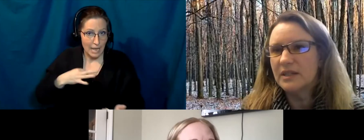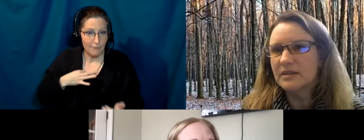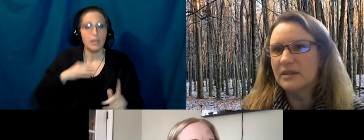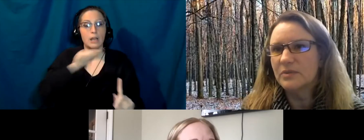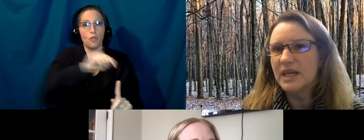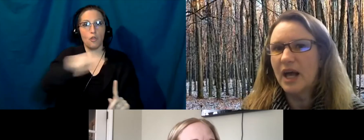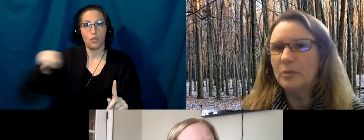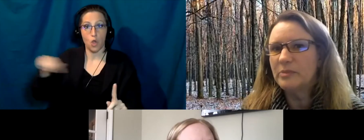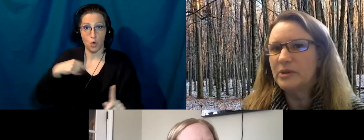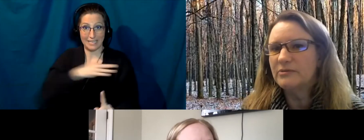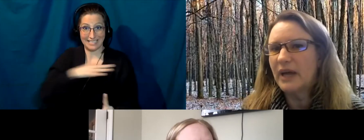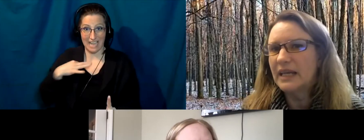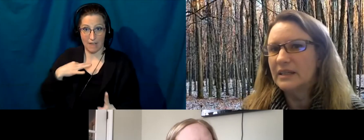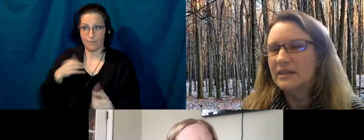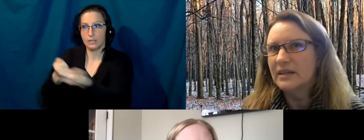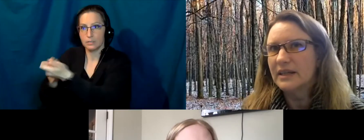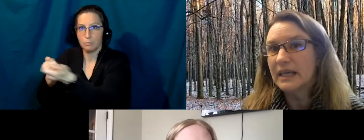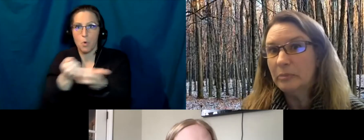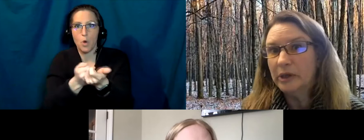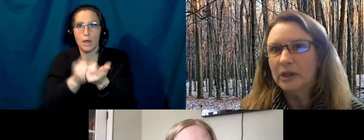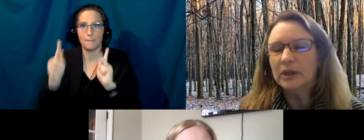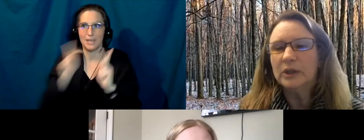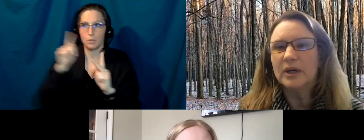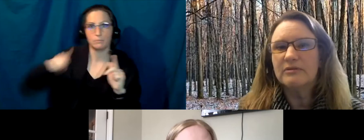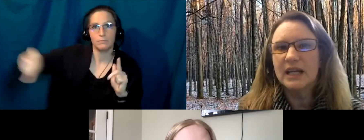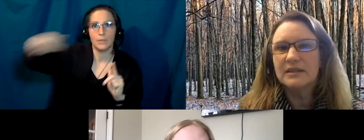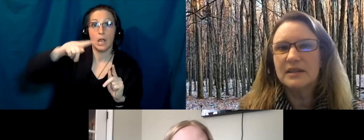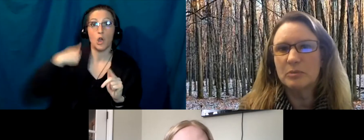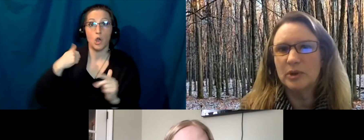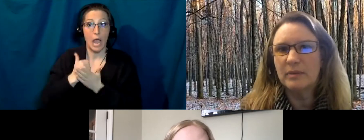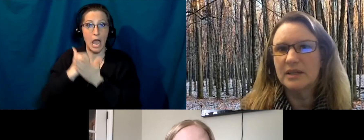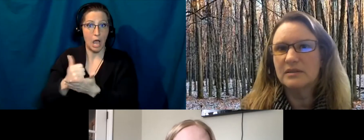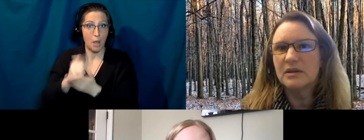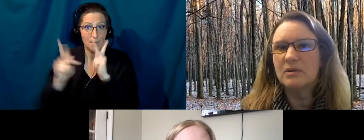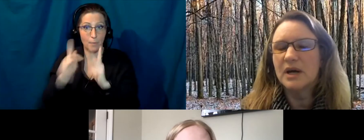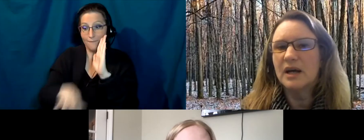with disabilities and we help people find, keep, or advance in employment. So some